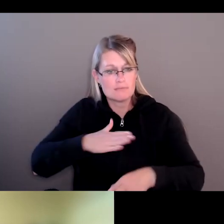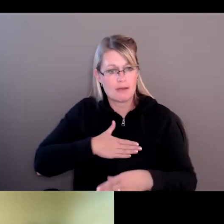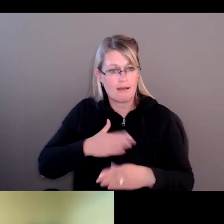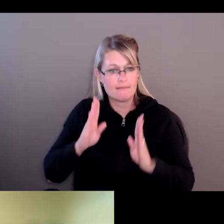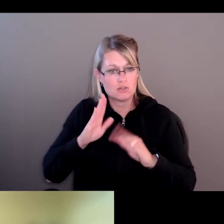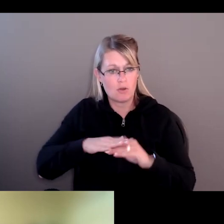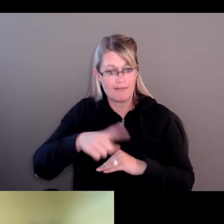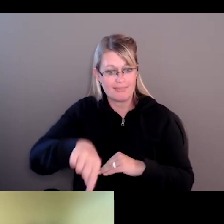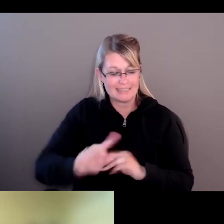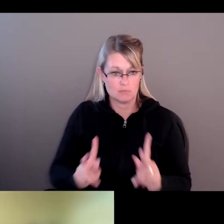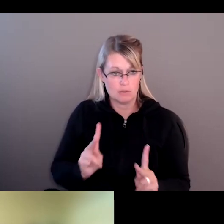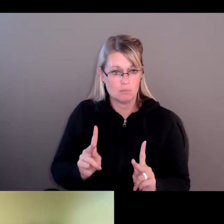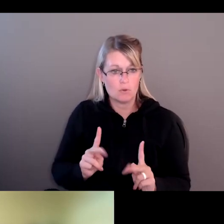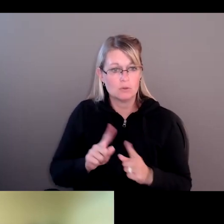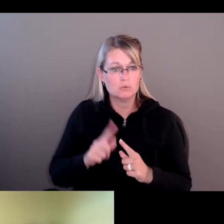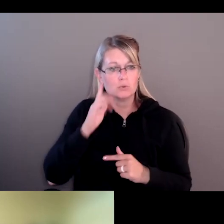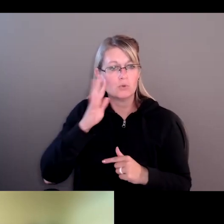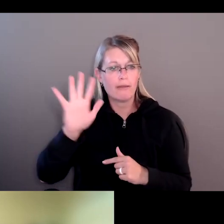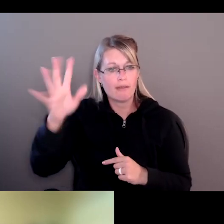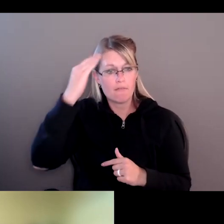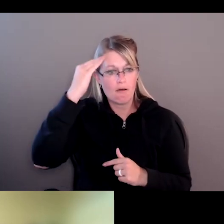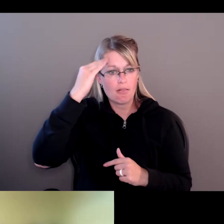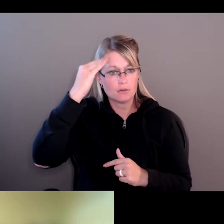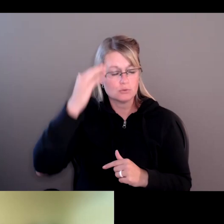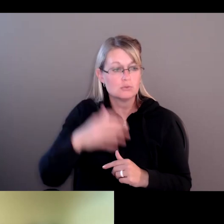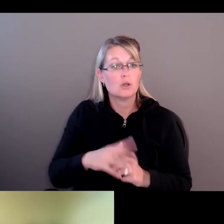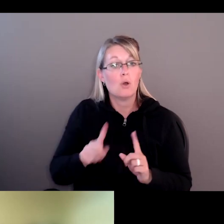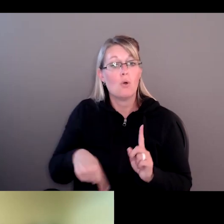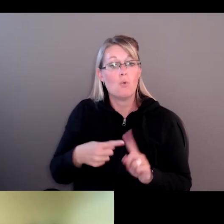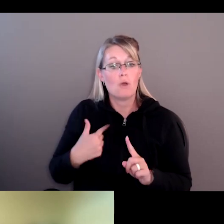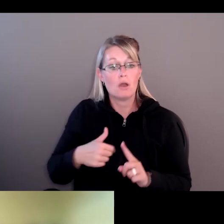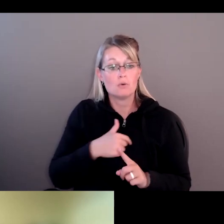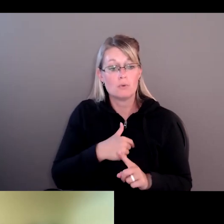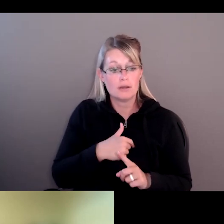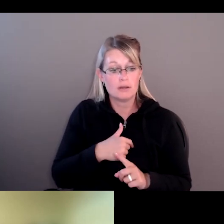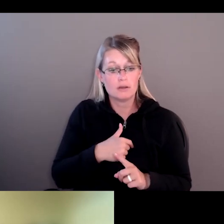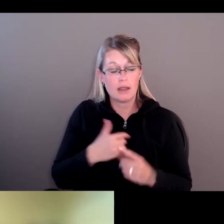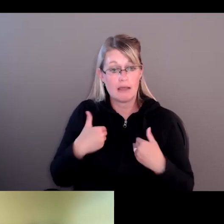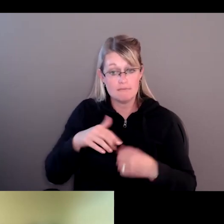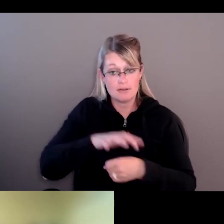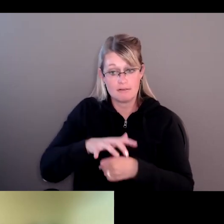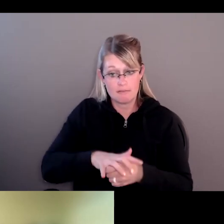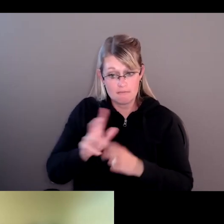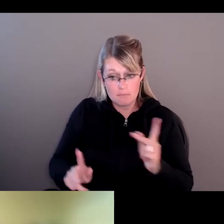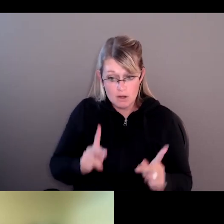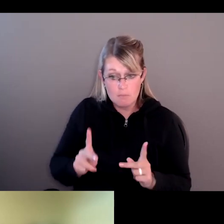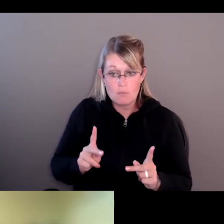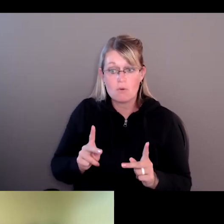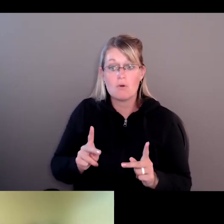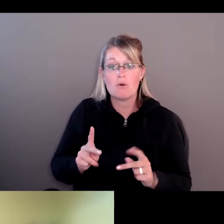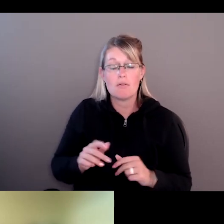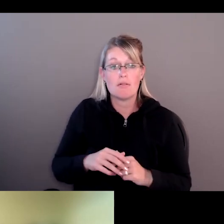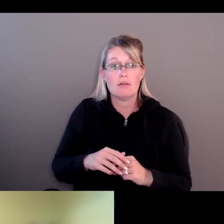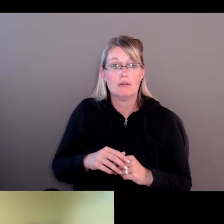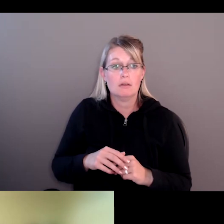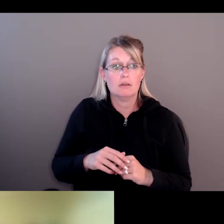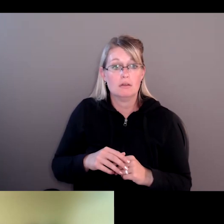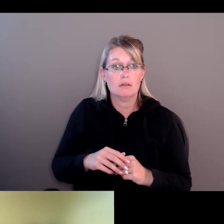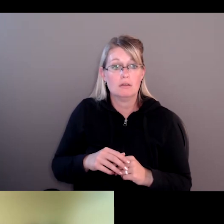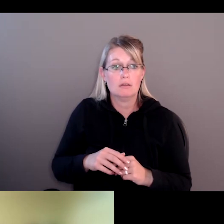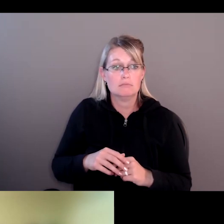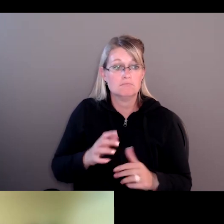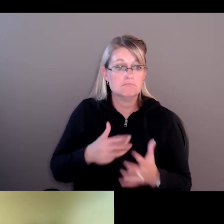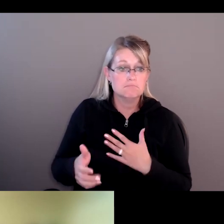people to build their knowledge and once we have enough people, whether it's -- whether it is five